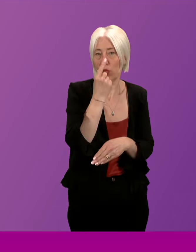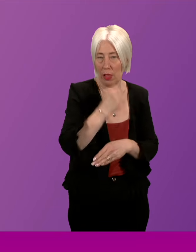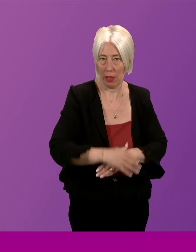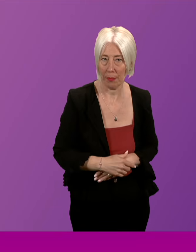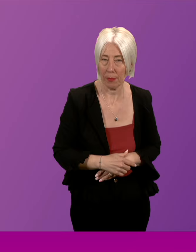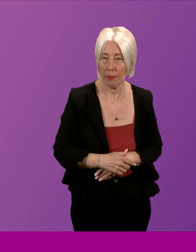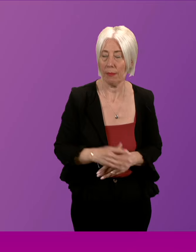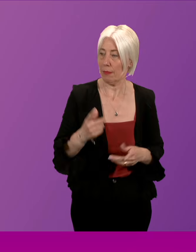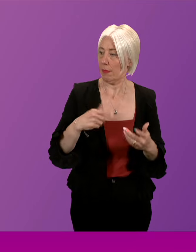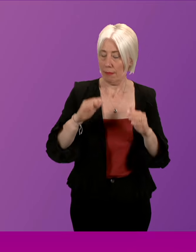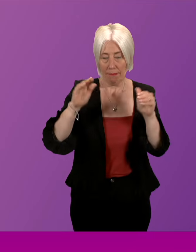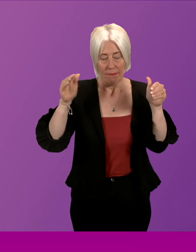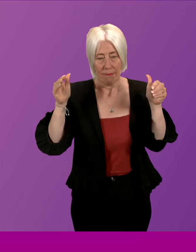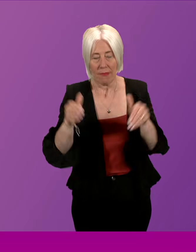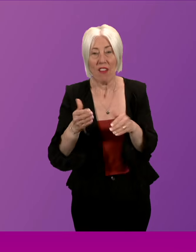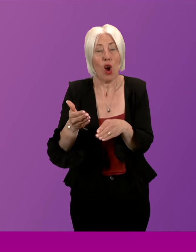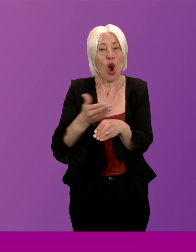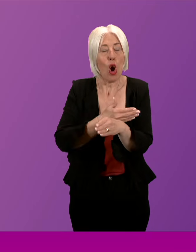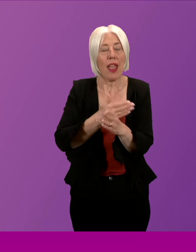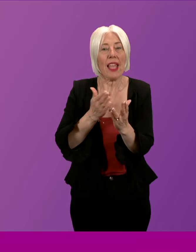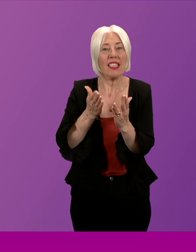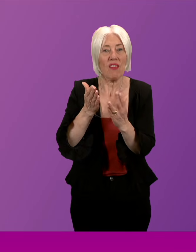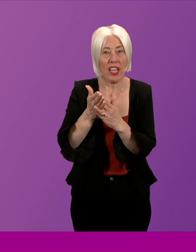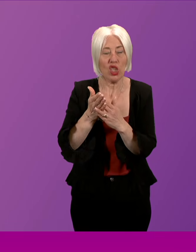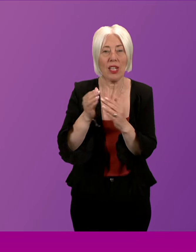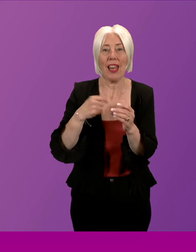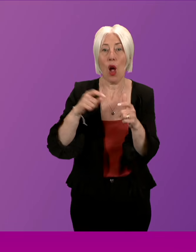population health framework’s focus on early intervention supports that policy objective,